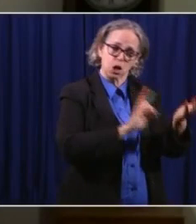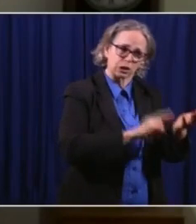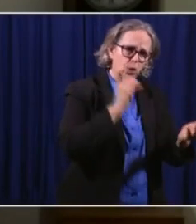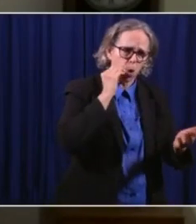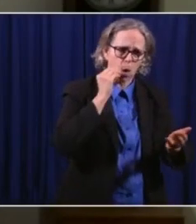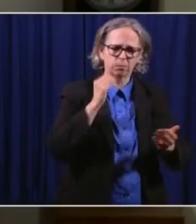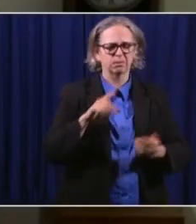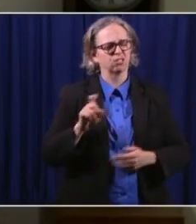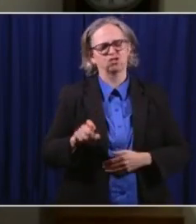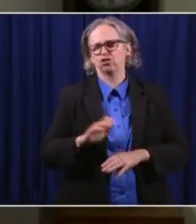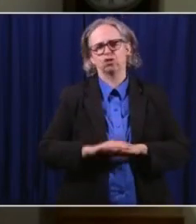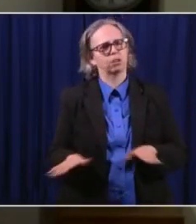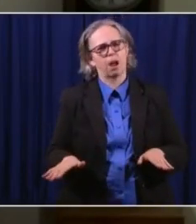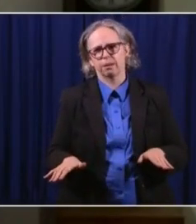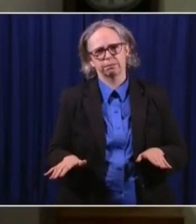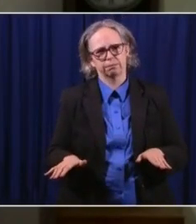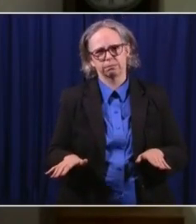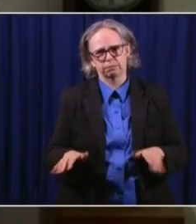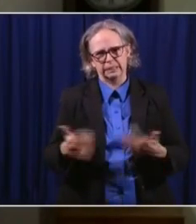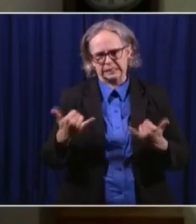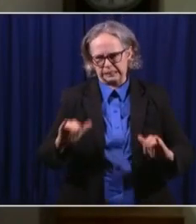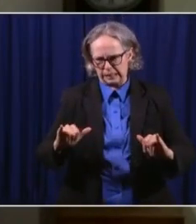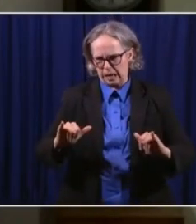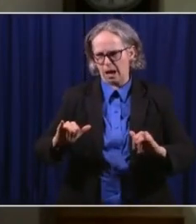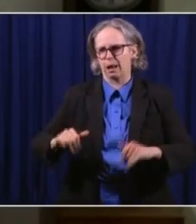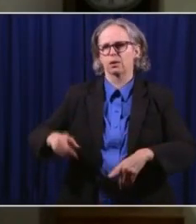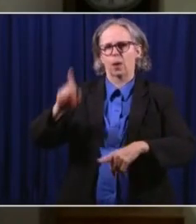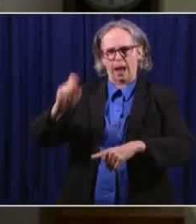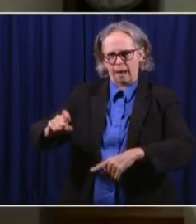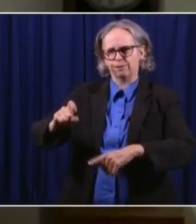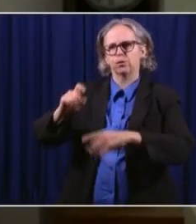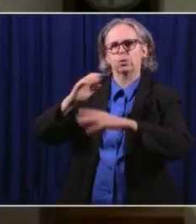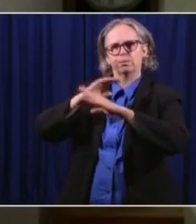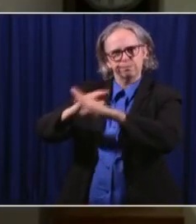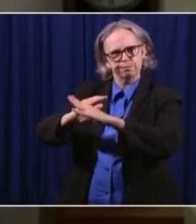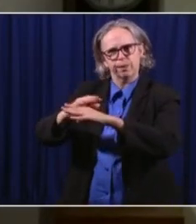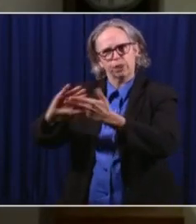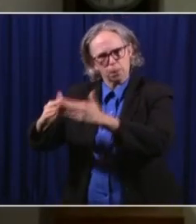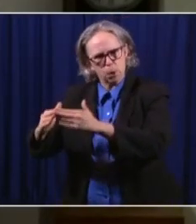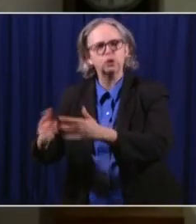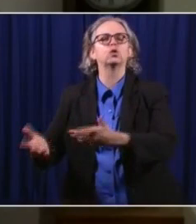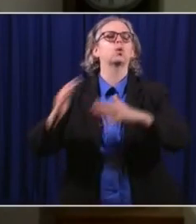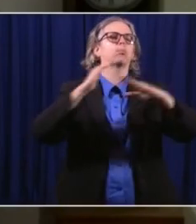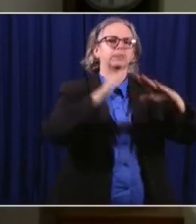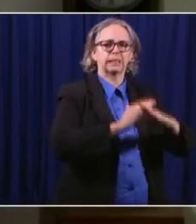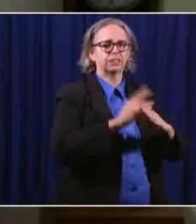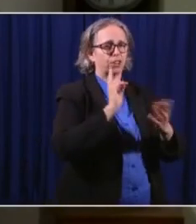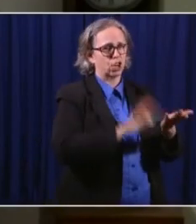AS MUCH AS POSSIBLE REGARDLESS OF WHETHER YOU'RE VISITING ONE OF THESE FACILITIES OR NOT.